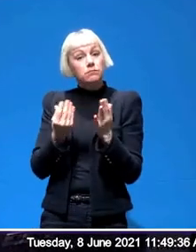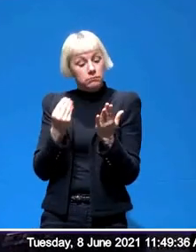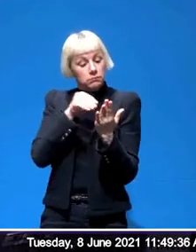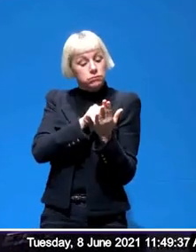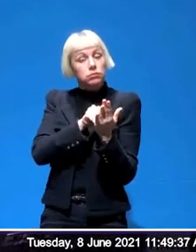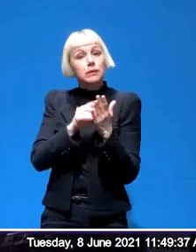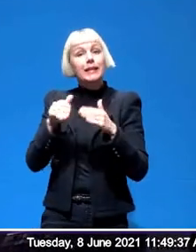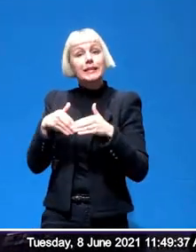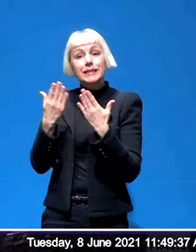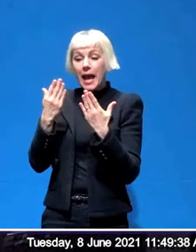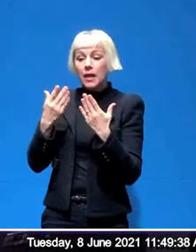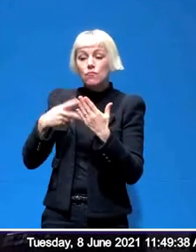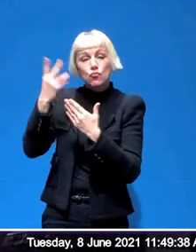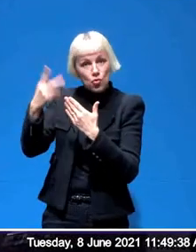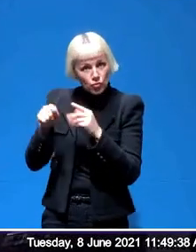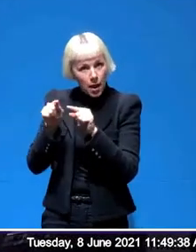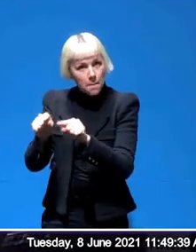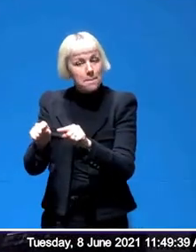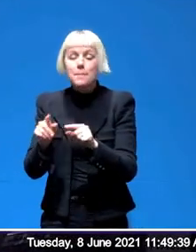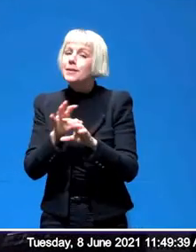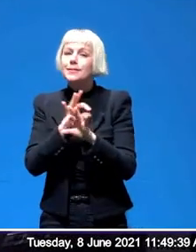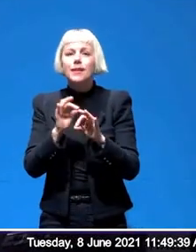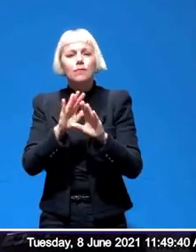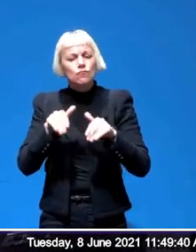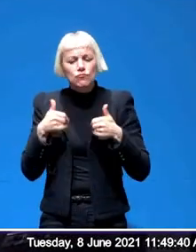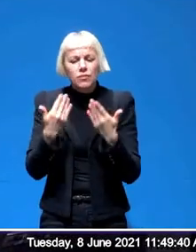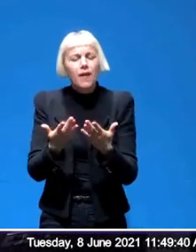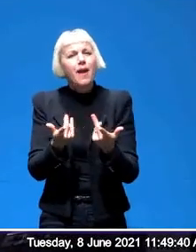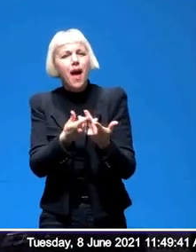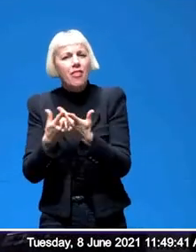for any additional support before or after day options or respite care on the weekends.